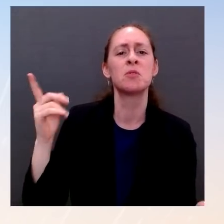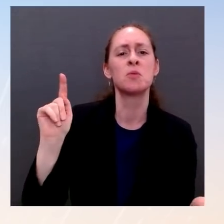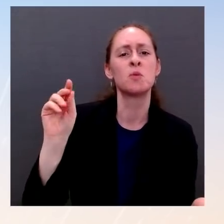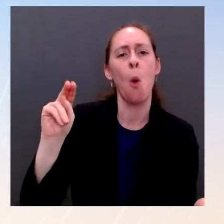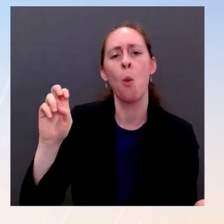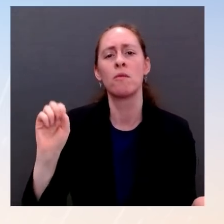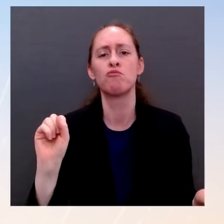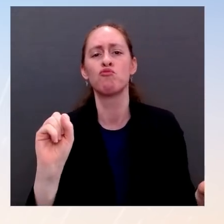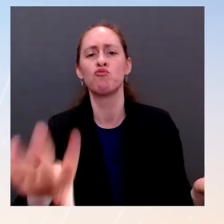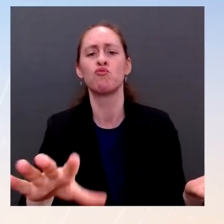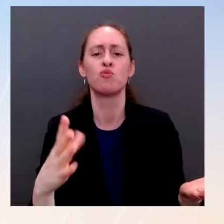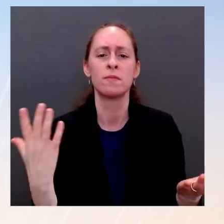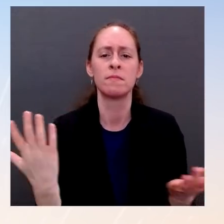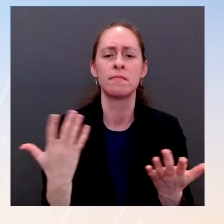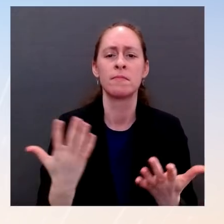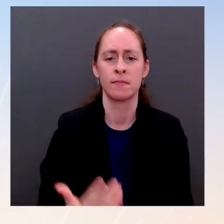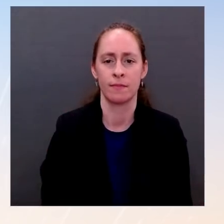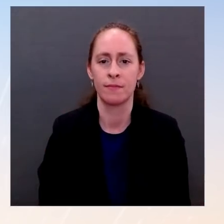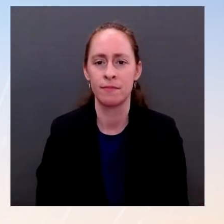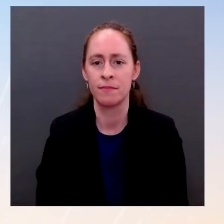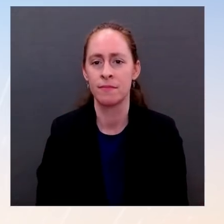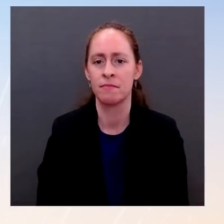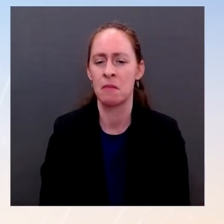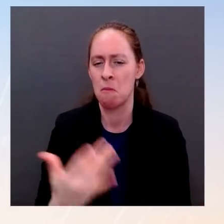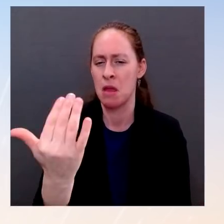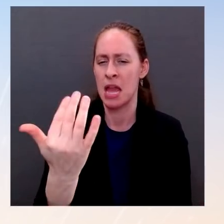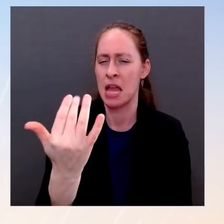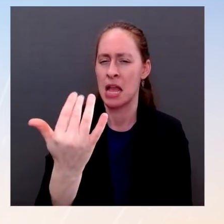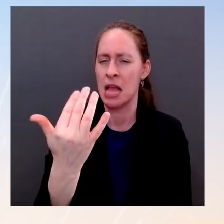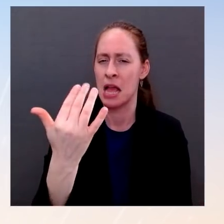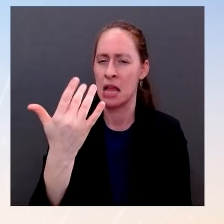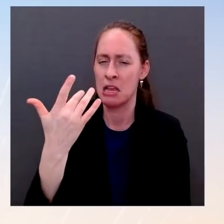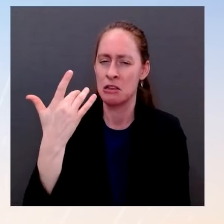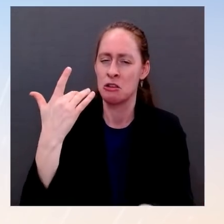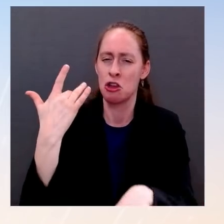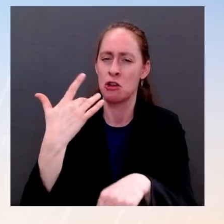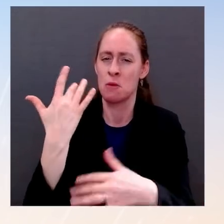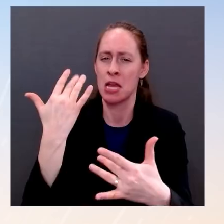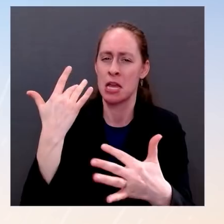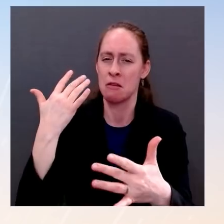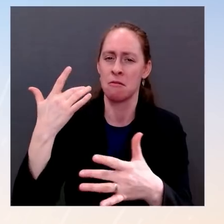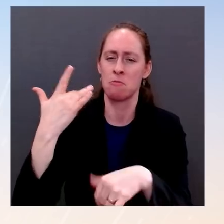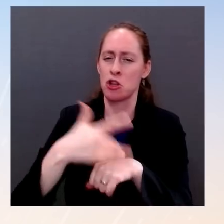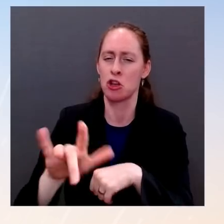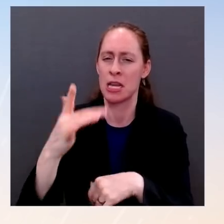I will say that as the President is in Washington, D.C. this weekend, at the White House, he will, of course,